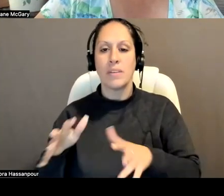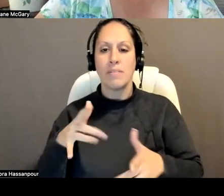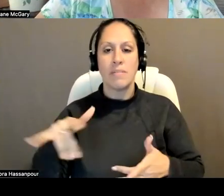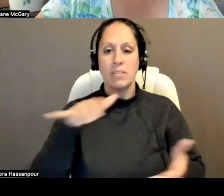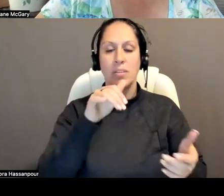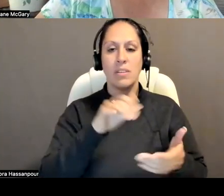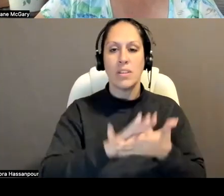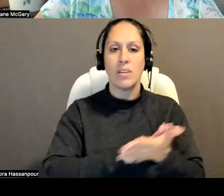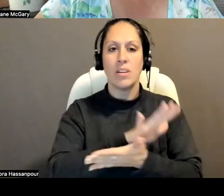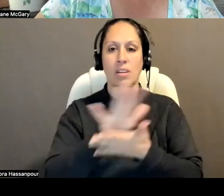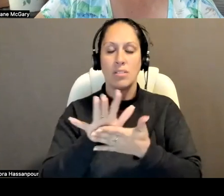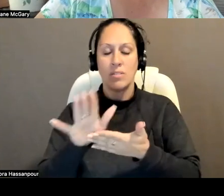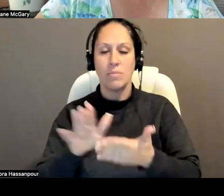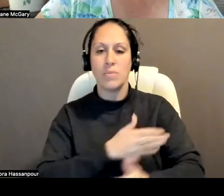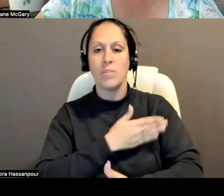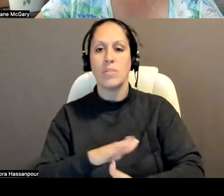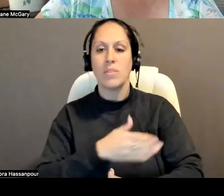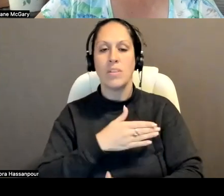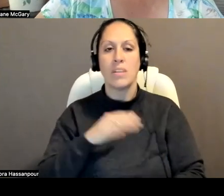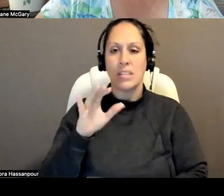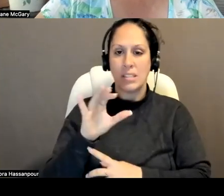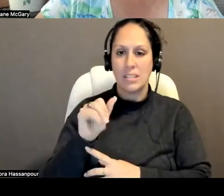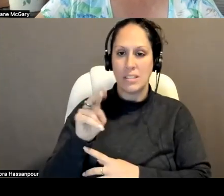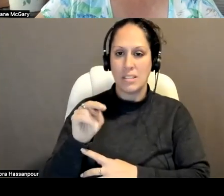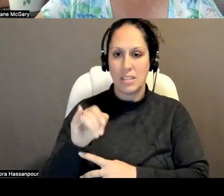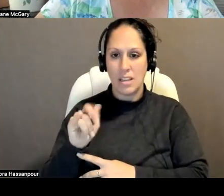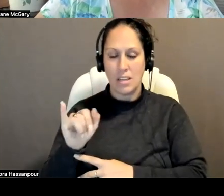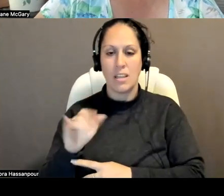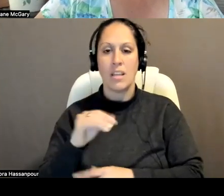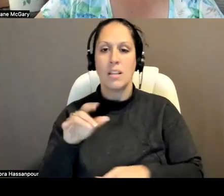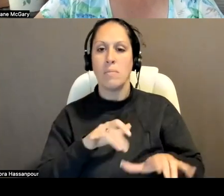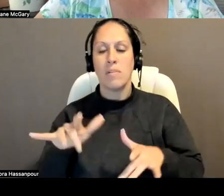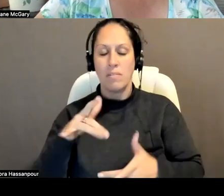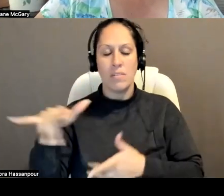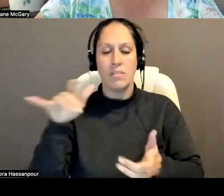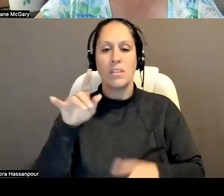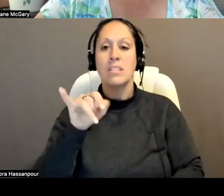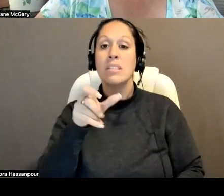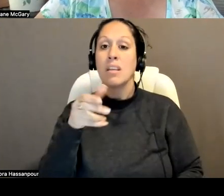Music, Cincinnati; and Hanoi International Piano Festival. Tian promotes contemporary